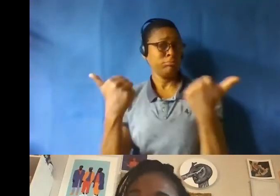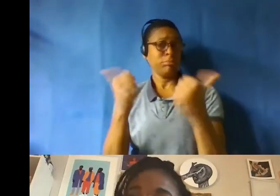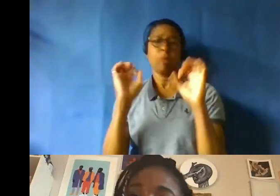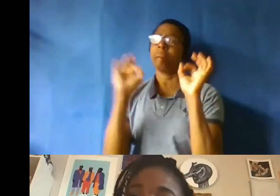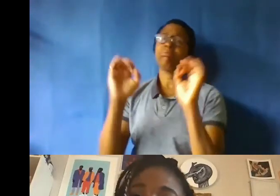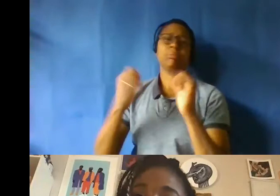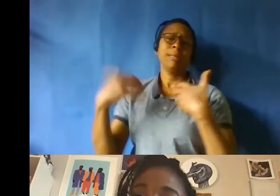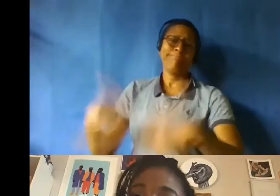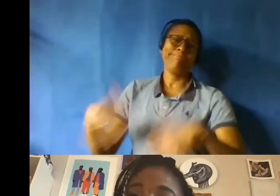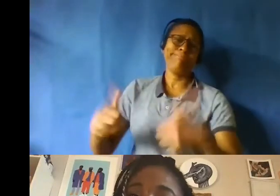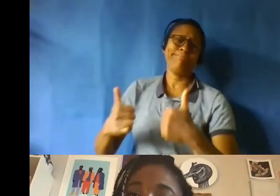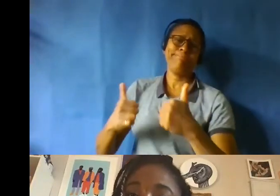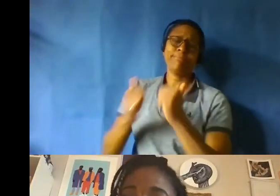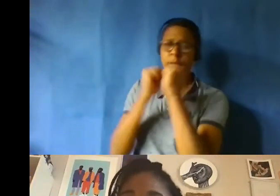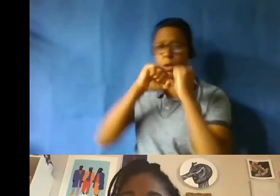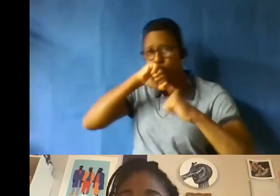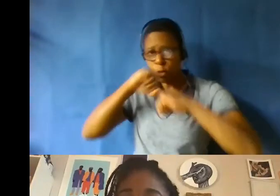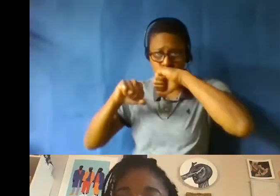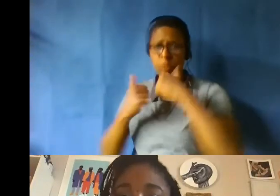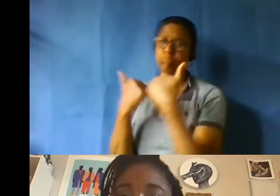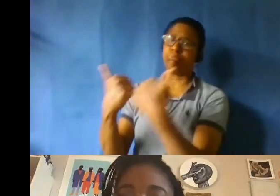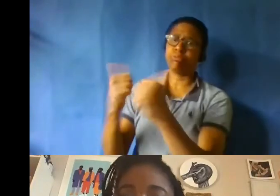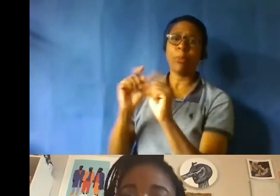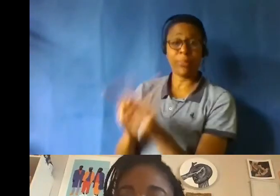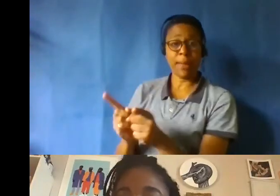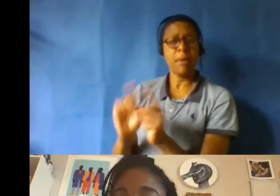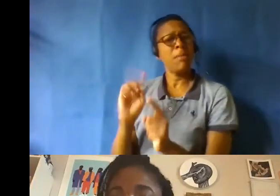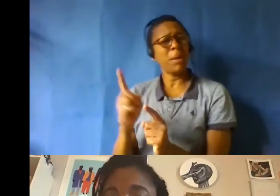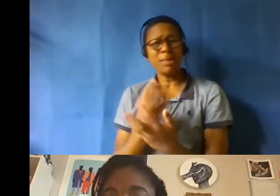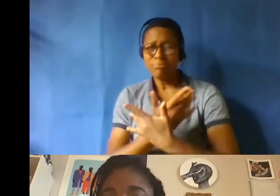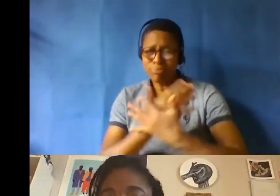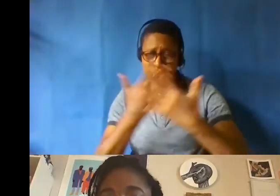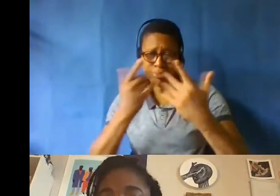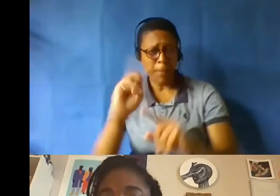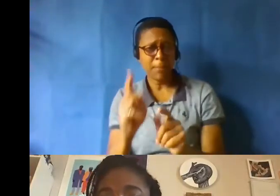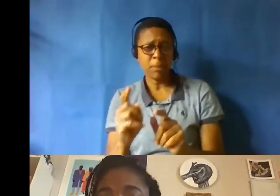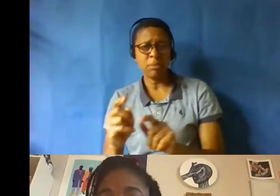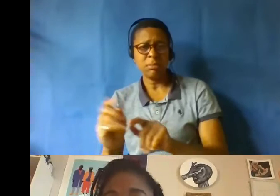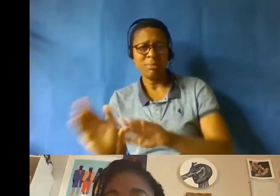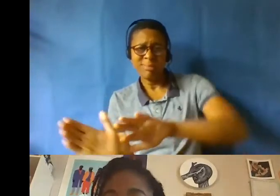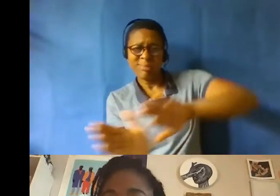so it's almost like kind of oh we dealt with disability so big tick there rather